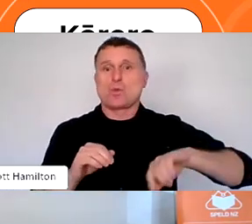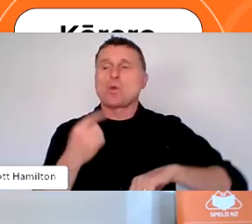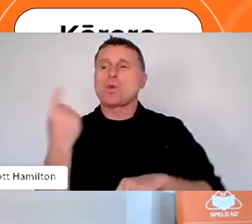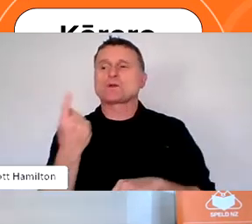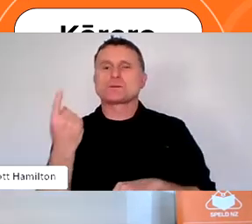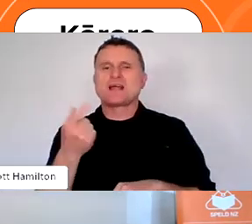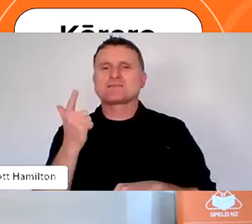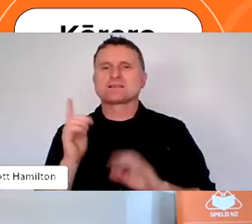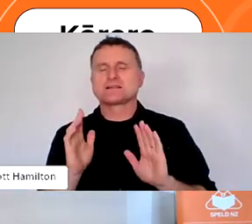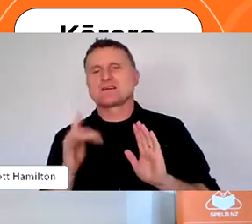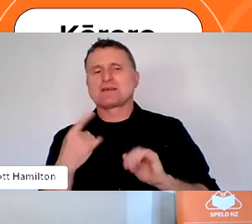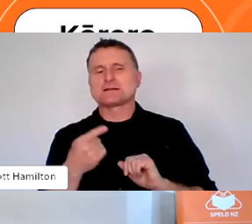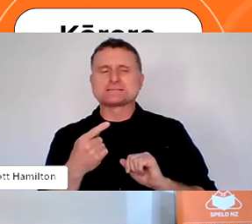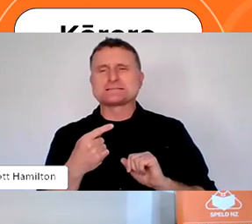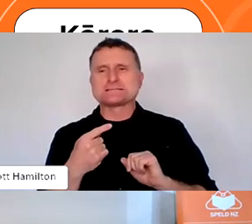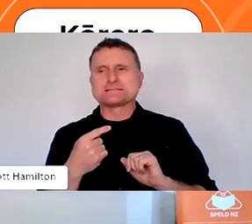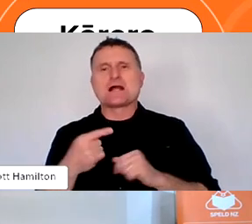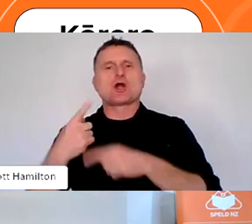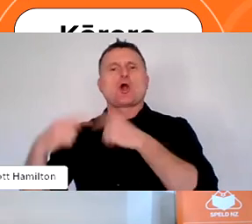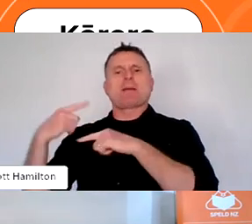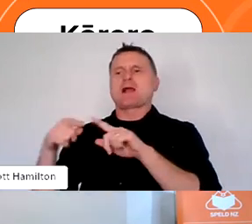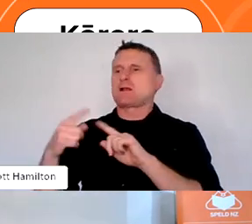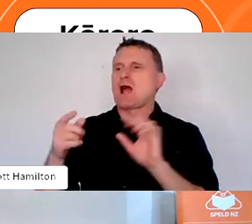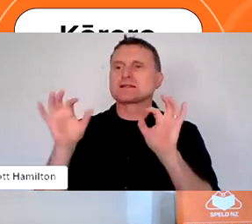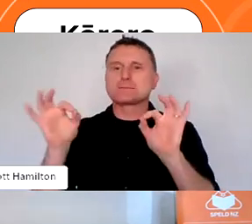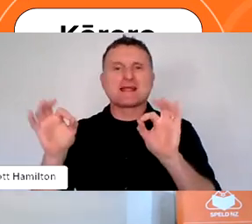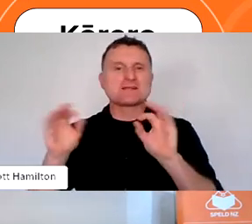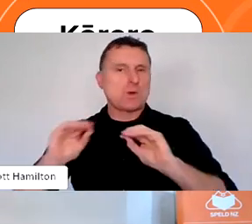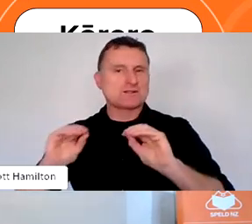Education type model where it's somebody else's job to educate